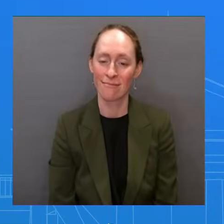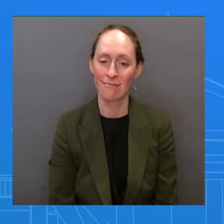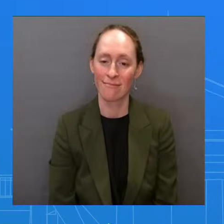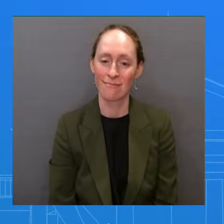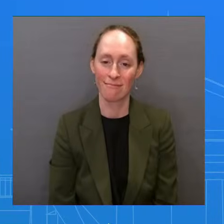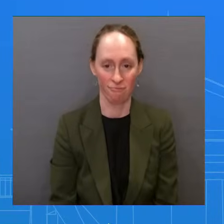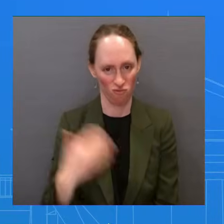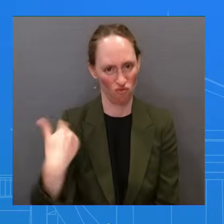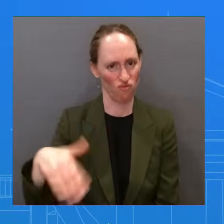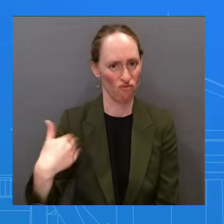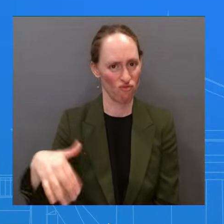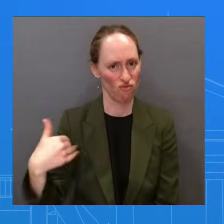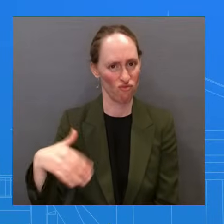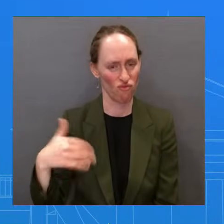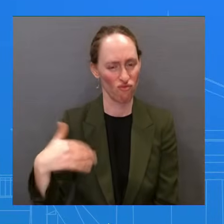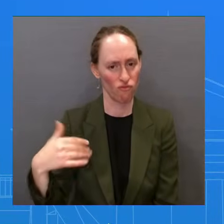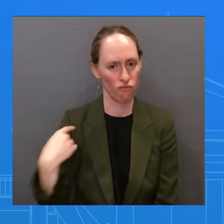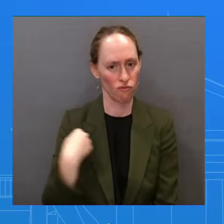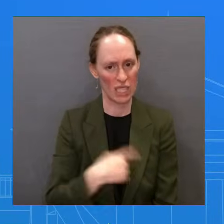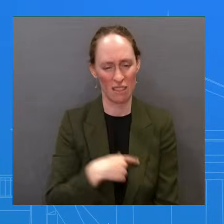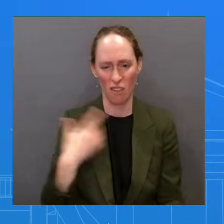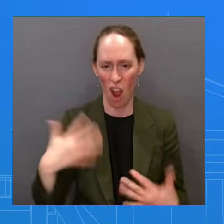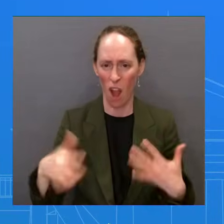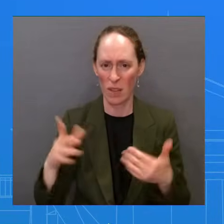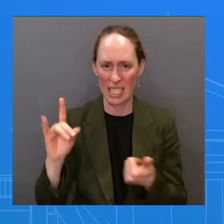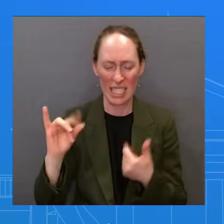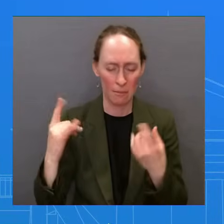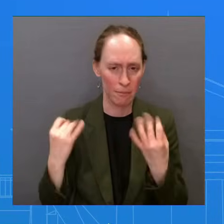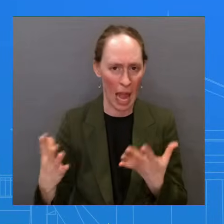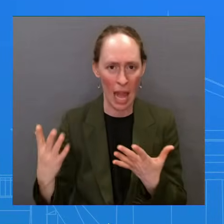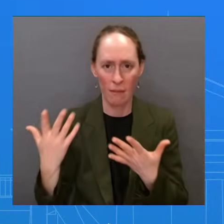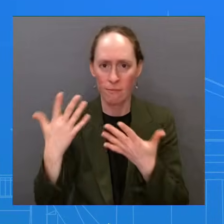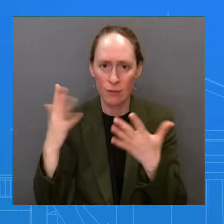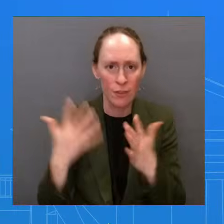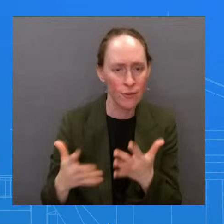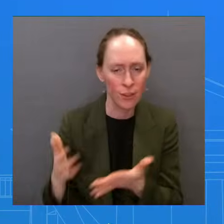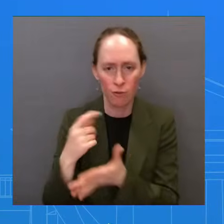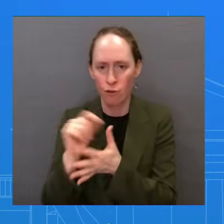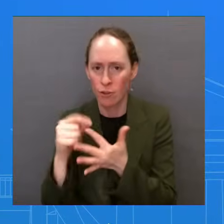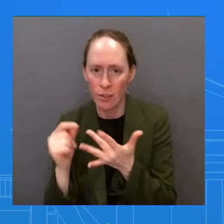and to make sure that the U.S. banking system continues to --